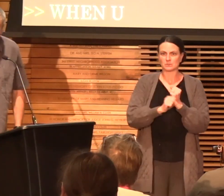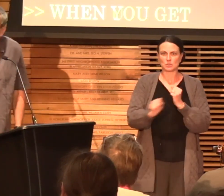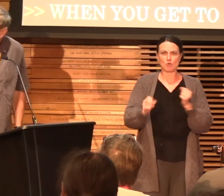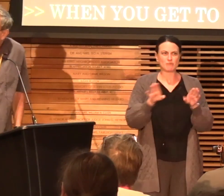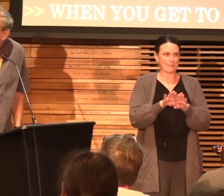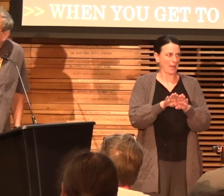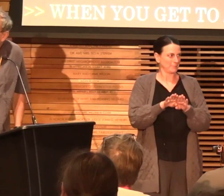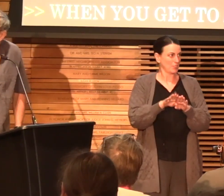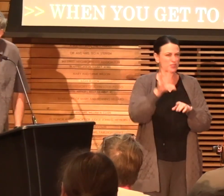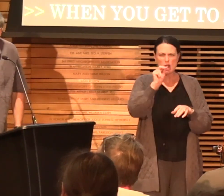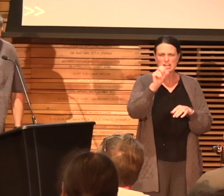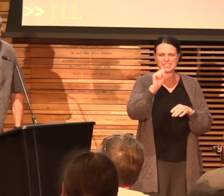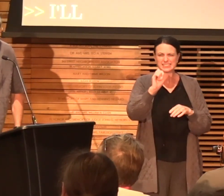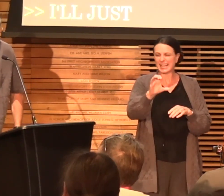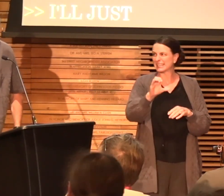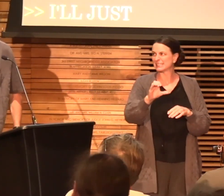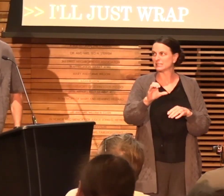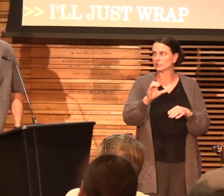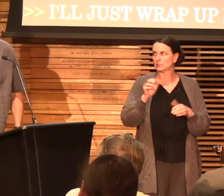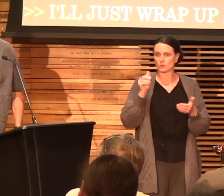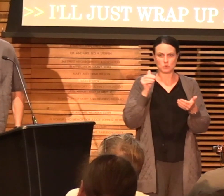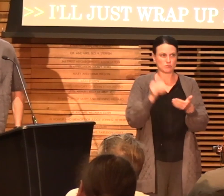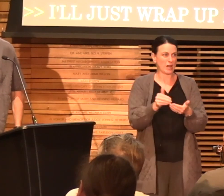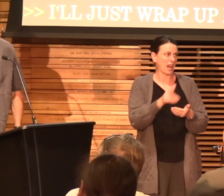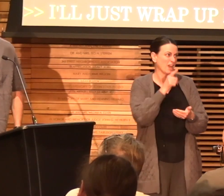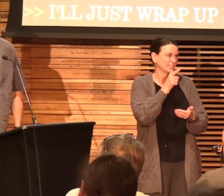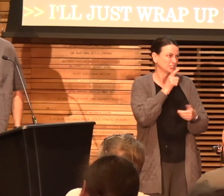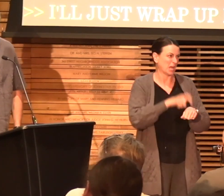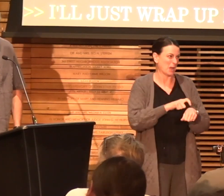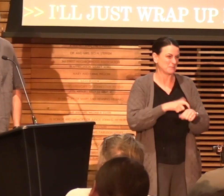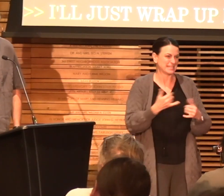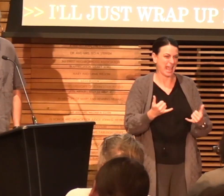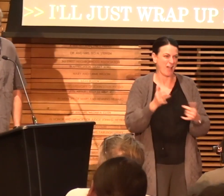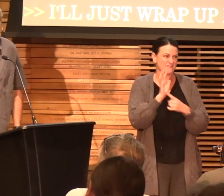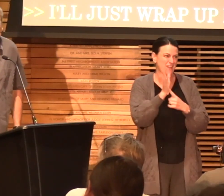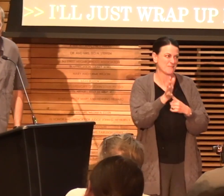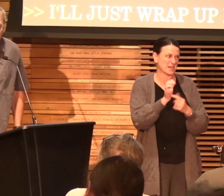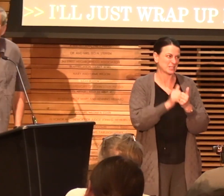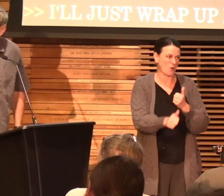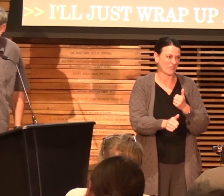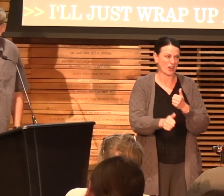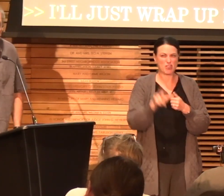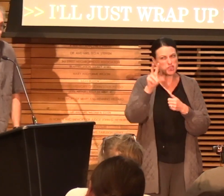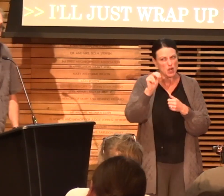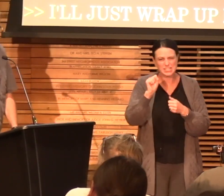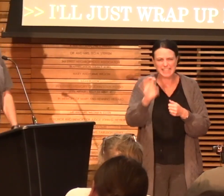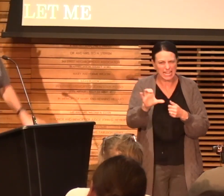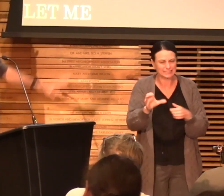in 30 seconds. [Staff Member] We're running into the lunch hour now. Okay, let me just, - Five minutes to- 30 seconds to wrap up.